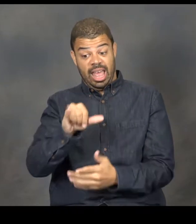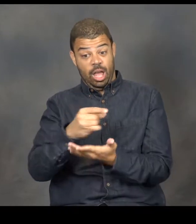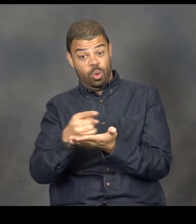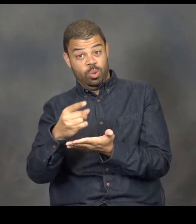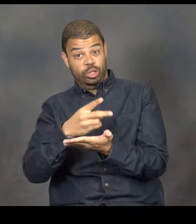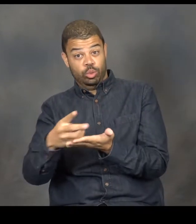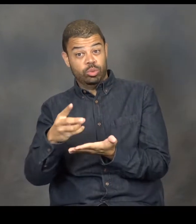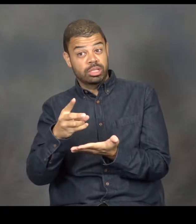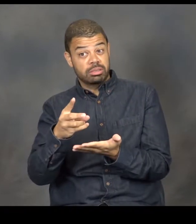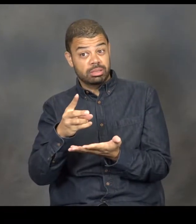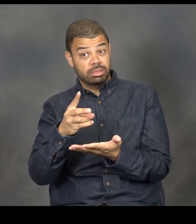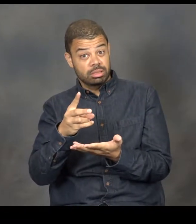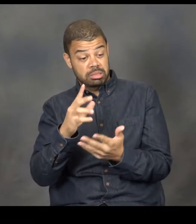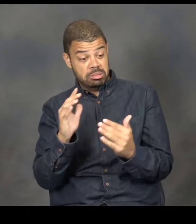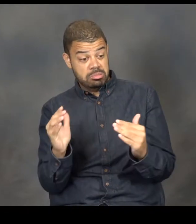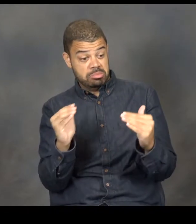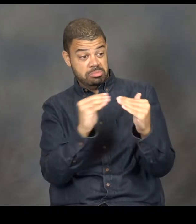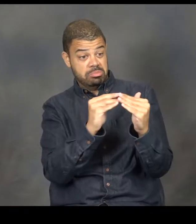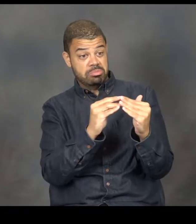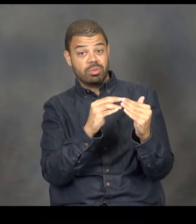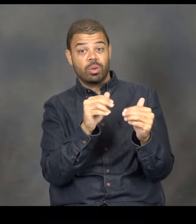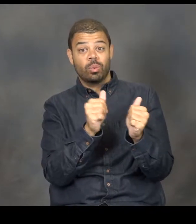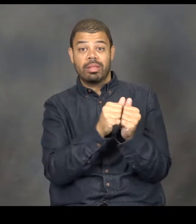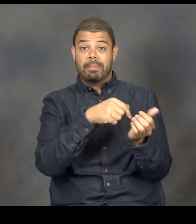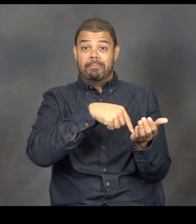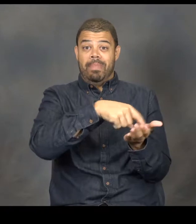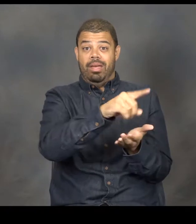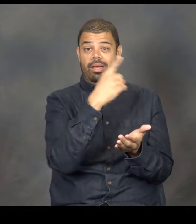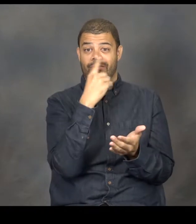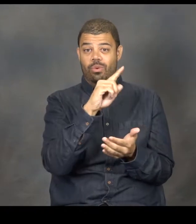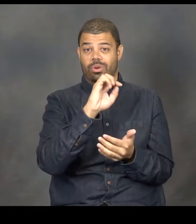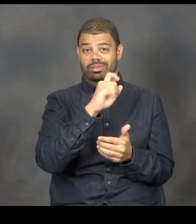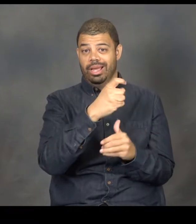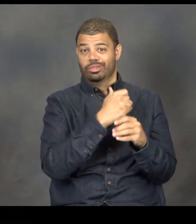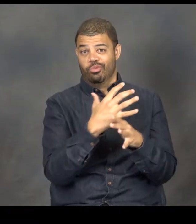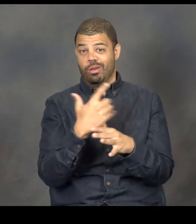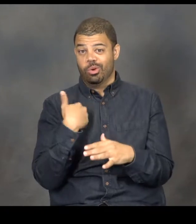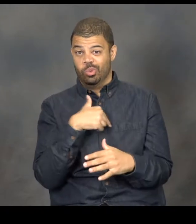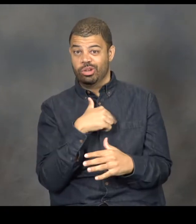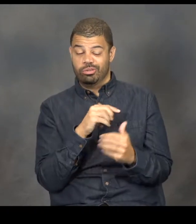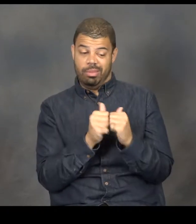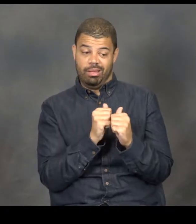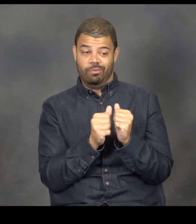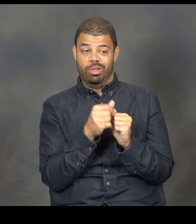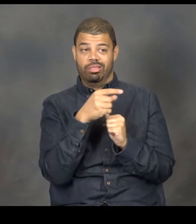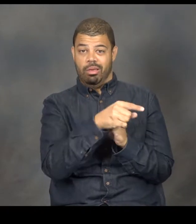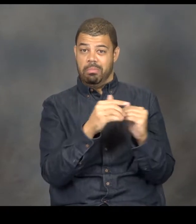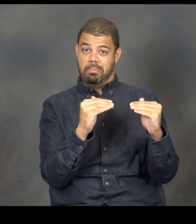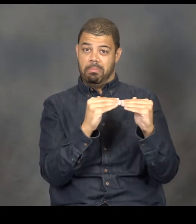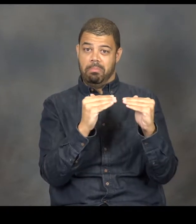between $100 to 300 in filing their regular, current year tax return, just an ordinary tax return, over what they might pay if they went to a paid preparer. If they had to do a specialty return, you know, we could be saving you several thousand dollars